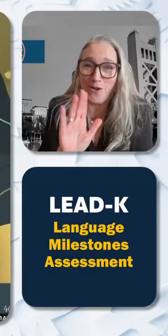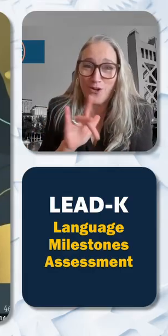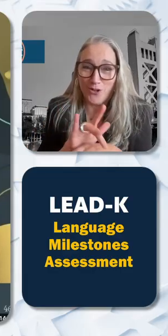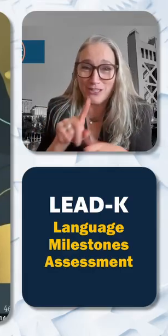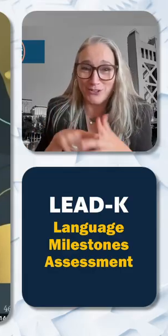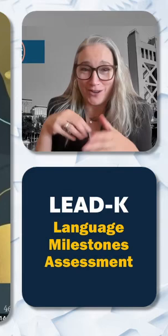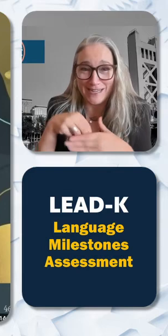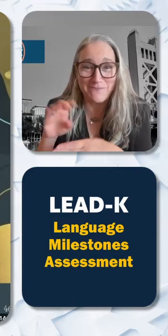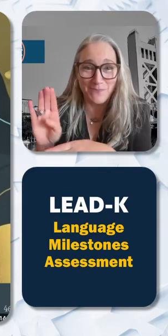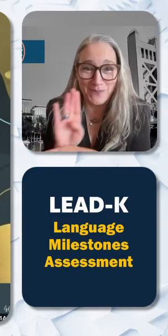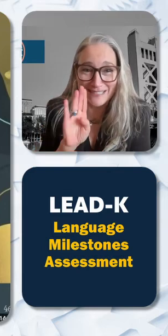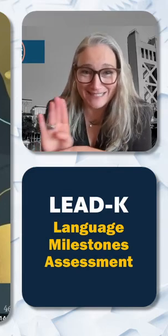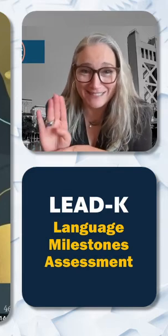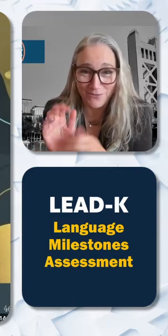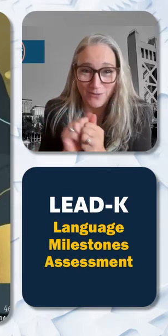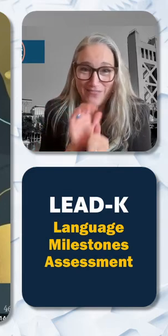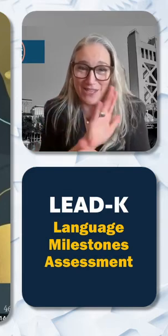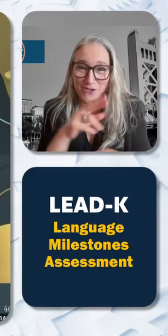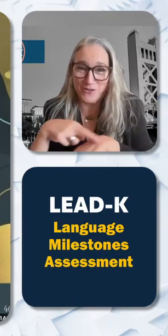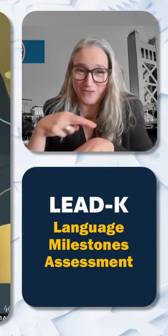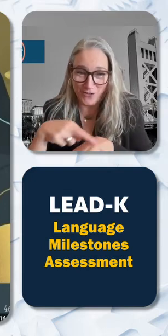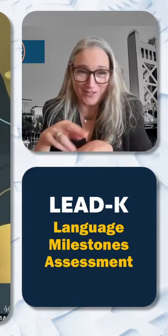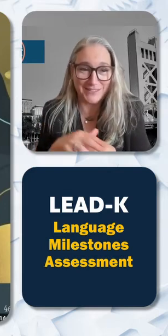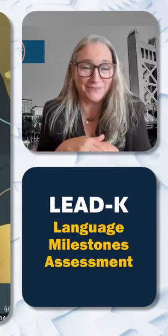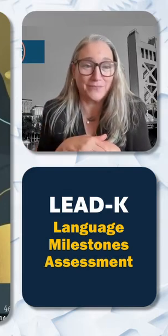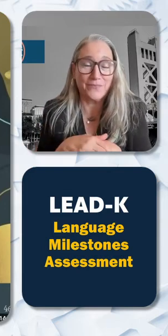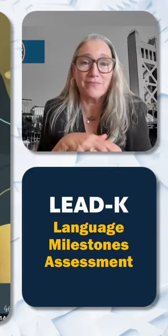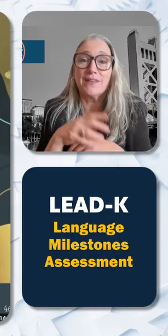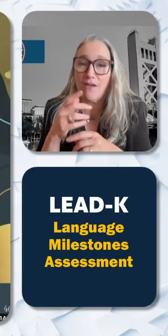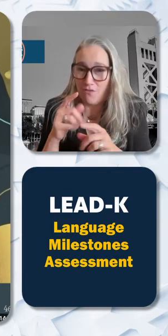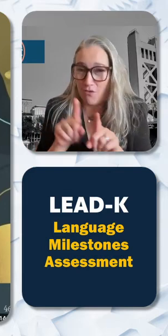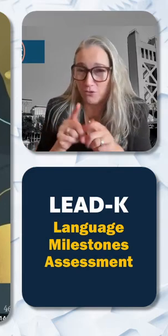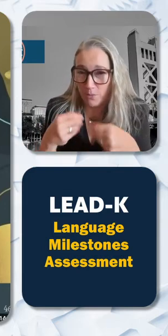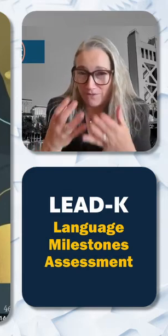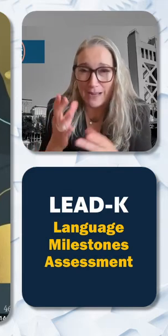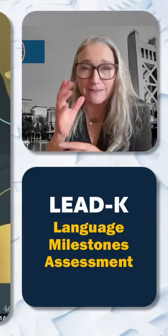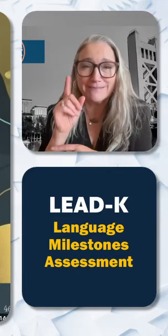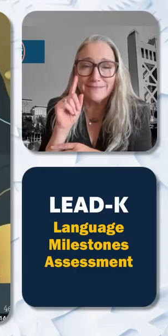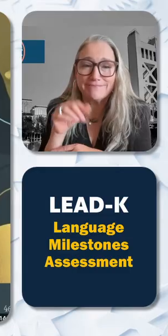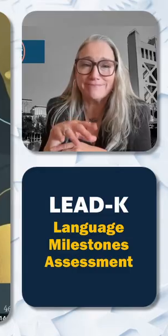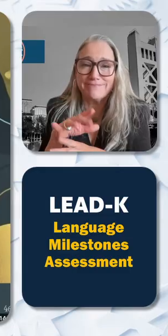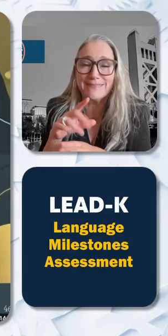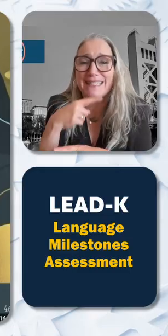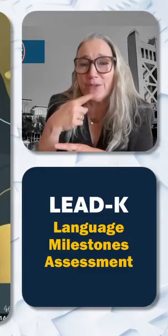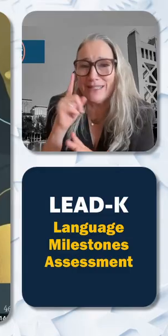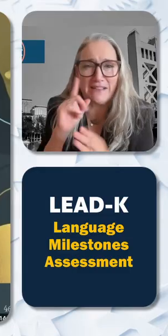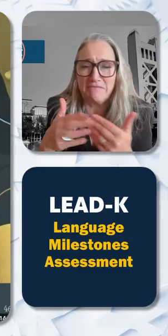and that is how you keep your early starts in business with all of our referrals.